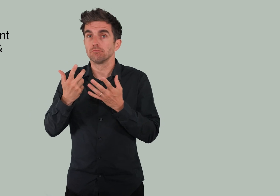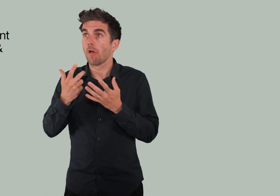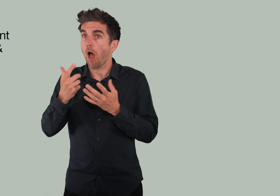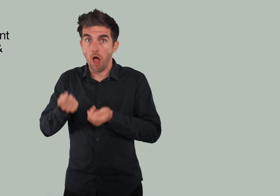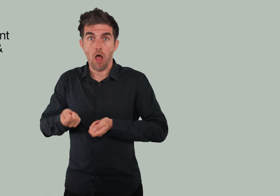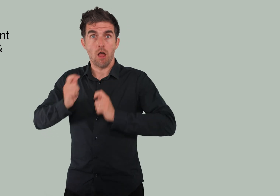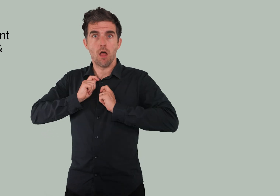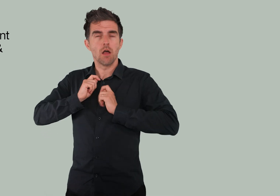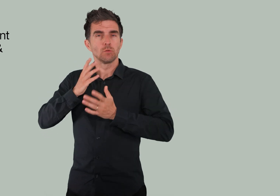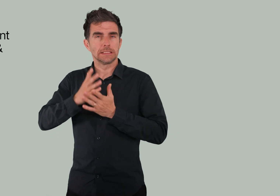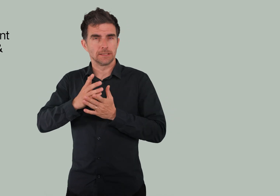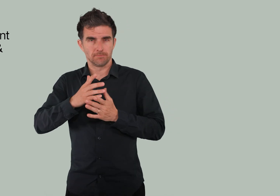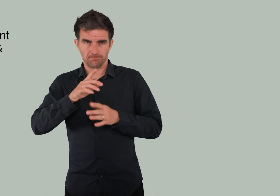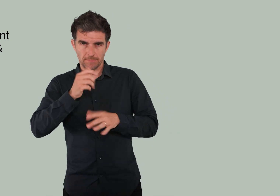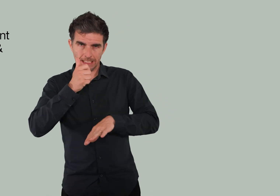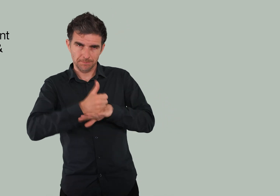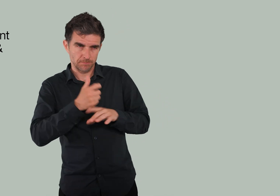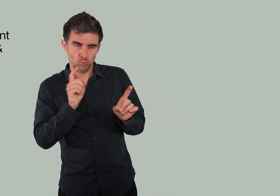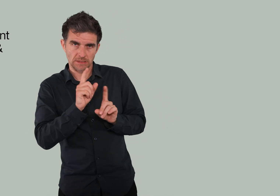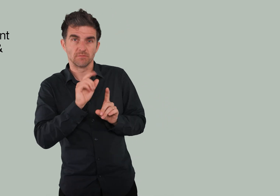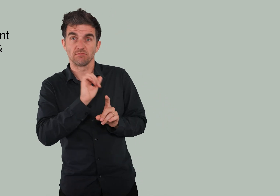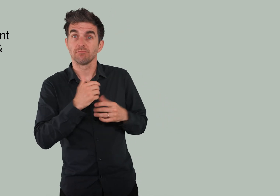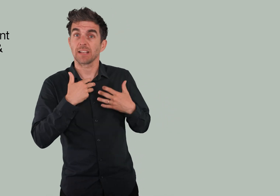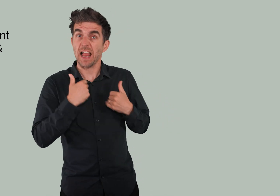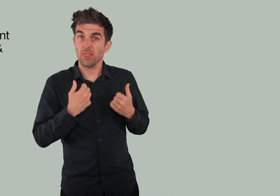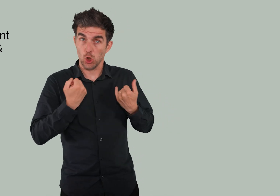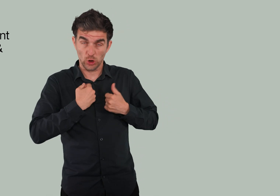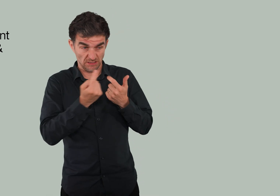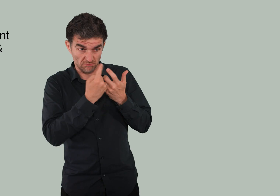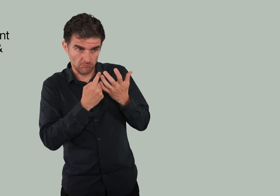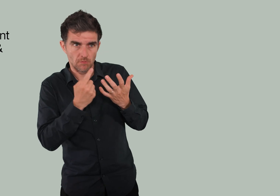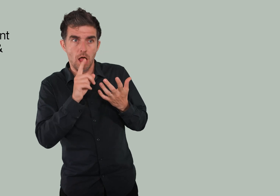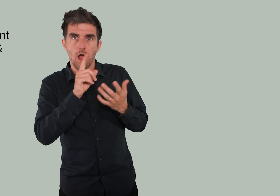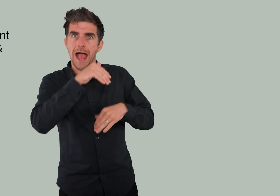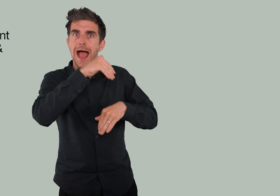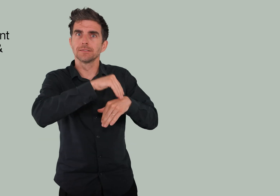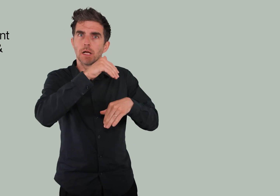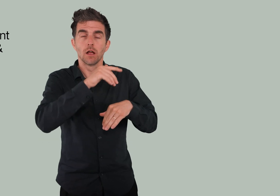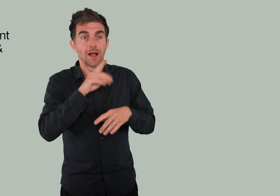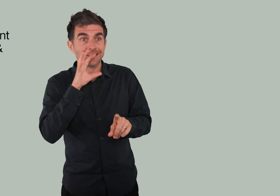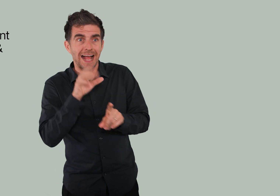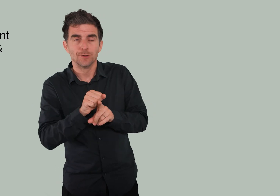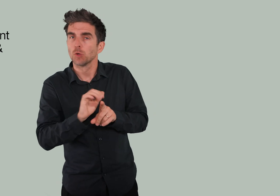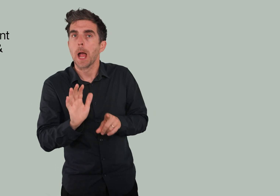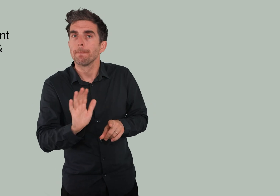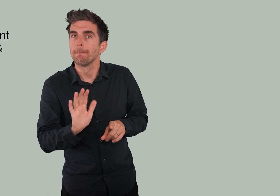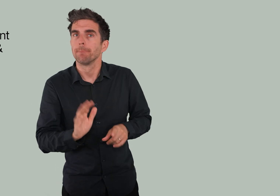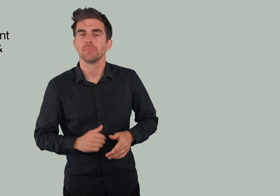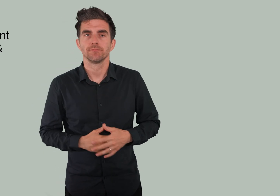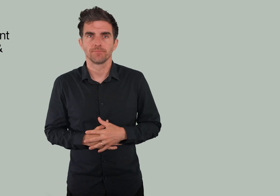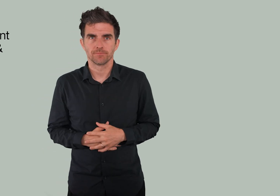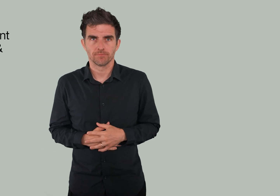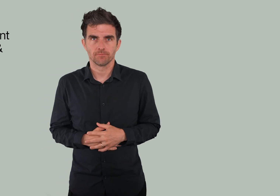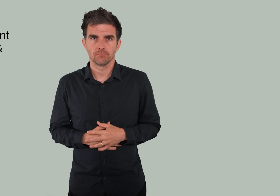and that award decision is based on impacts of health condition(s) not diagnoses.